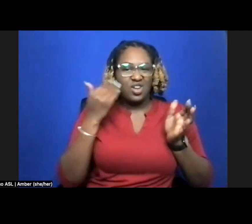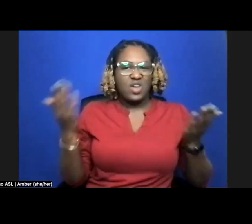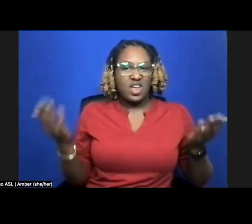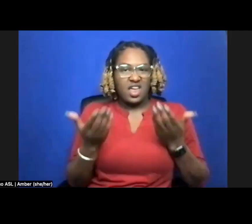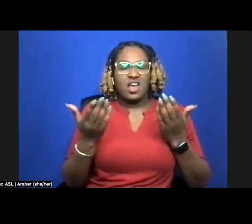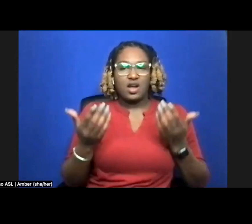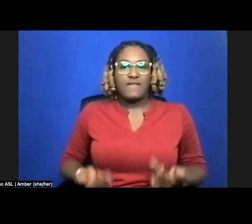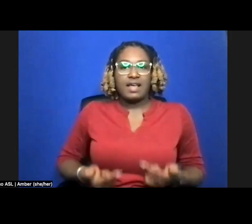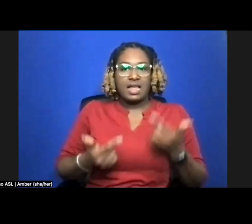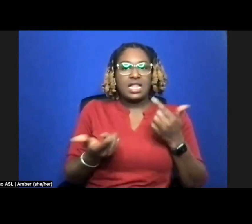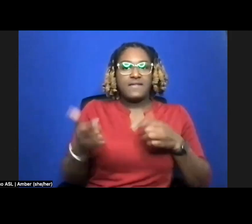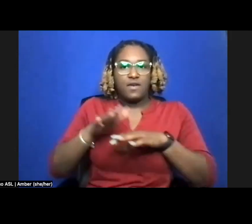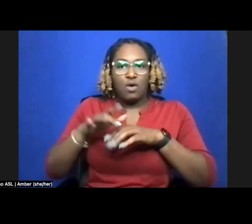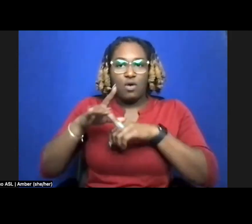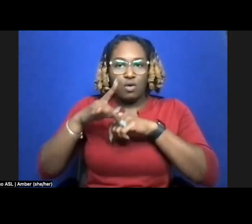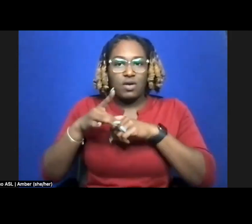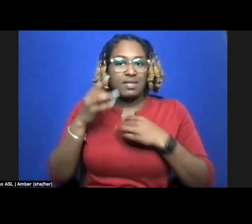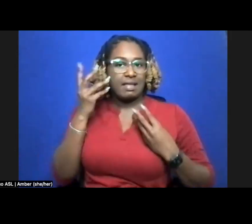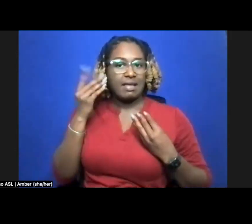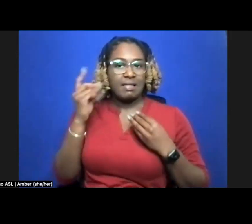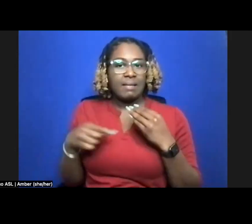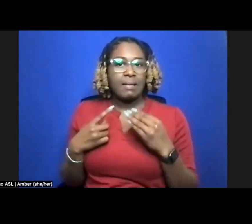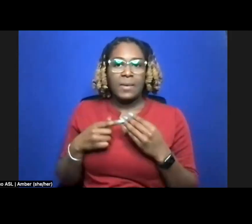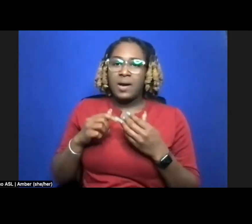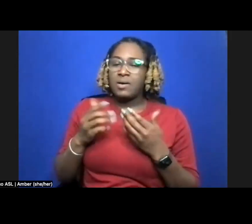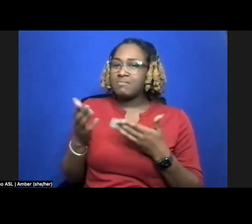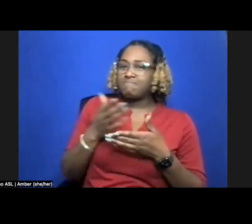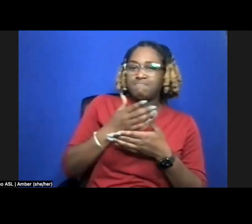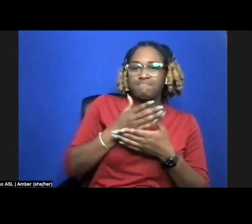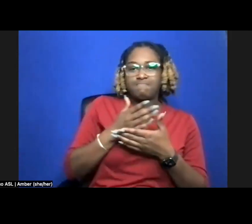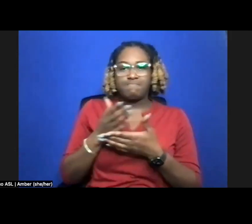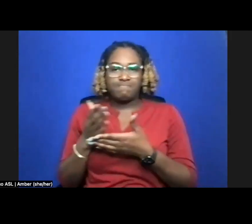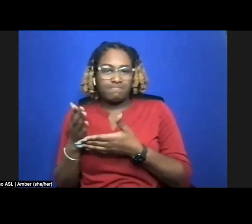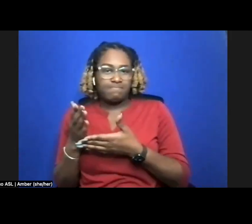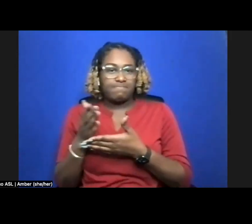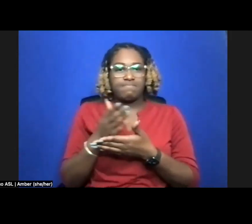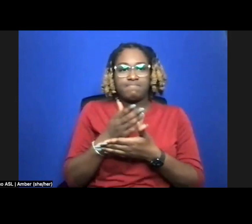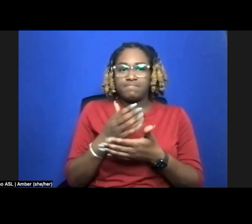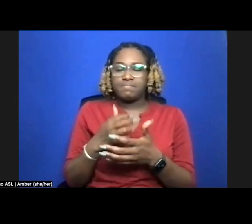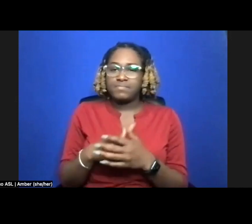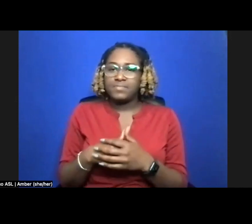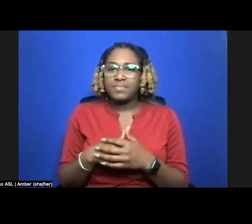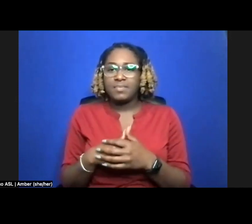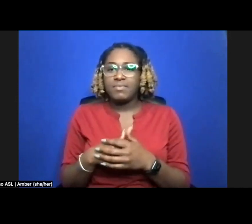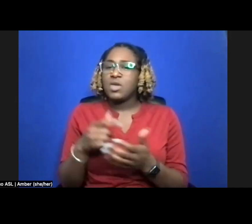you know, thinking about where it's like, Fred Moten, you know, who says that—and this